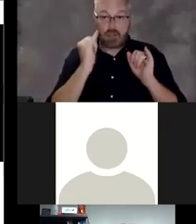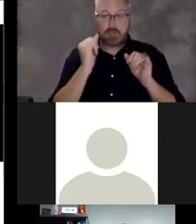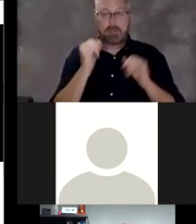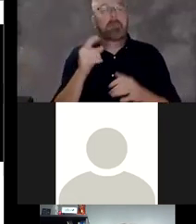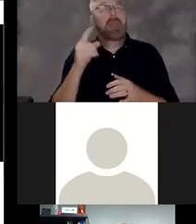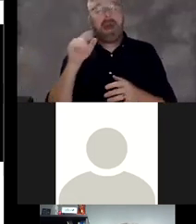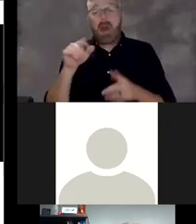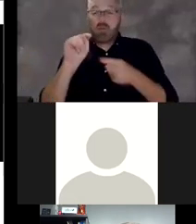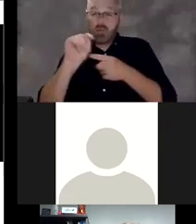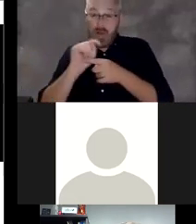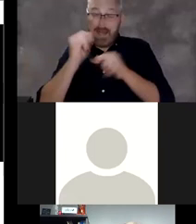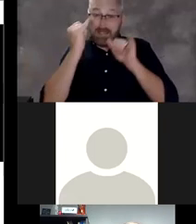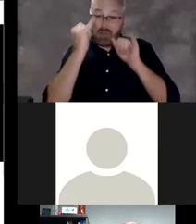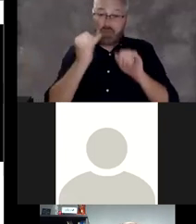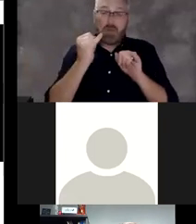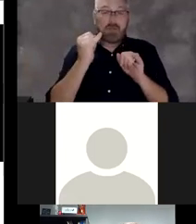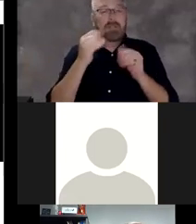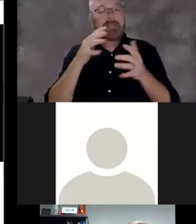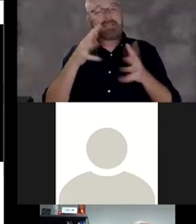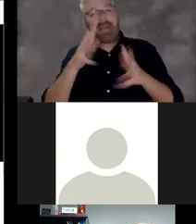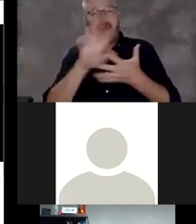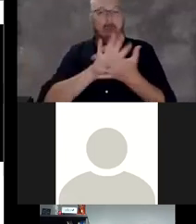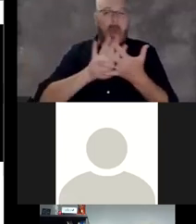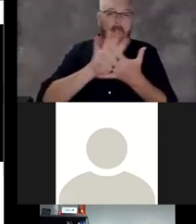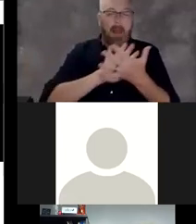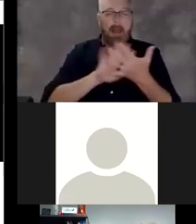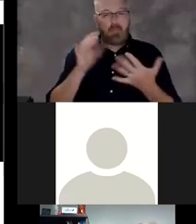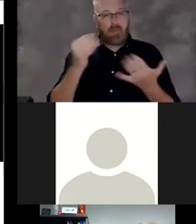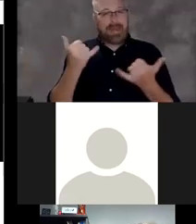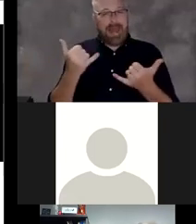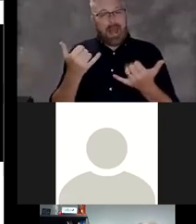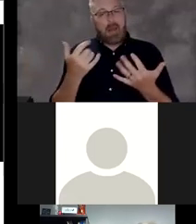WHAT TRAINING OR INSTRUCTION MEANS SO AT THIS POINT WE ASSUME